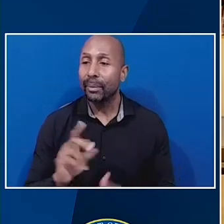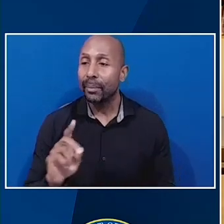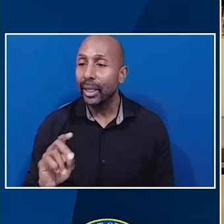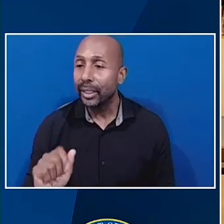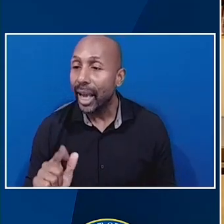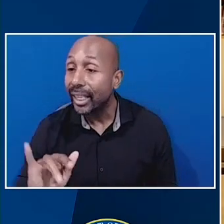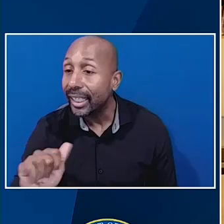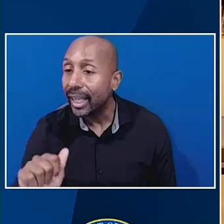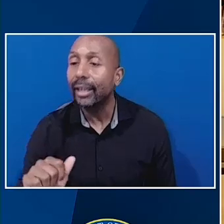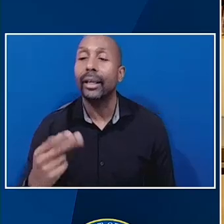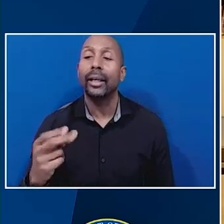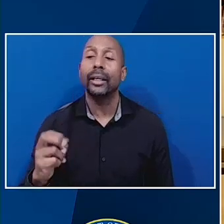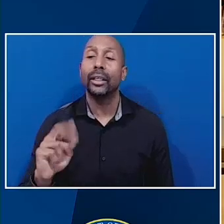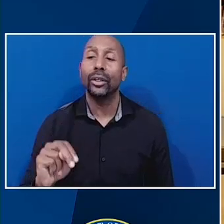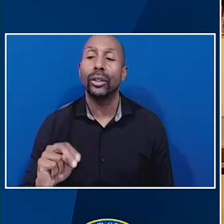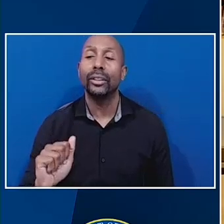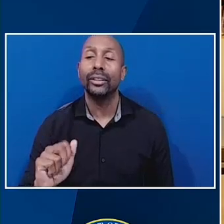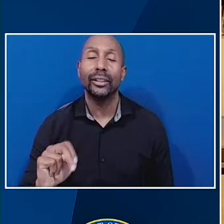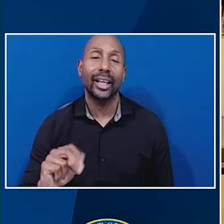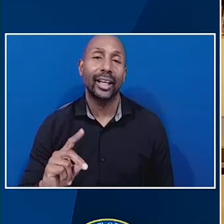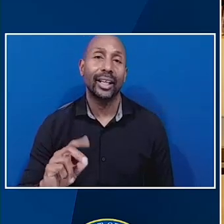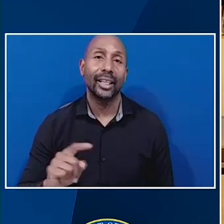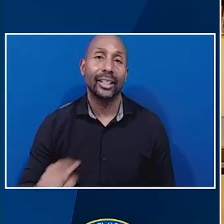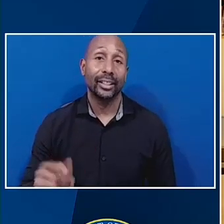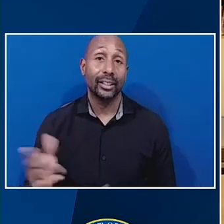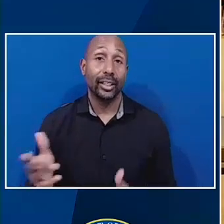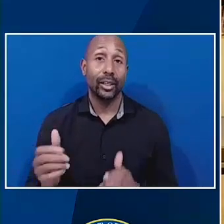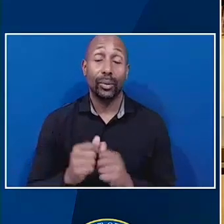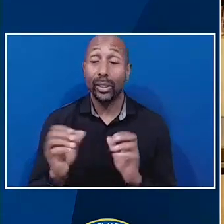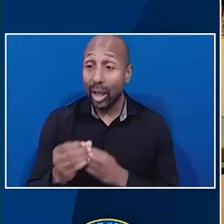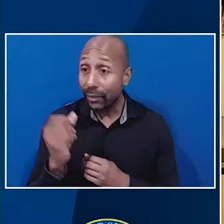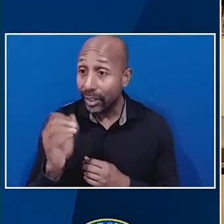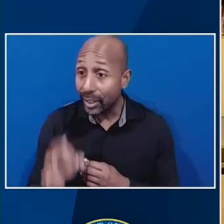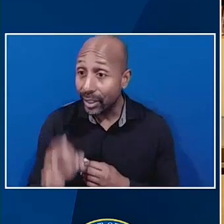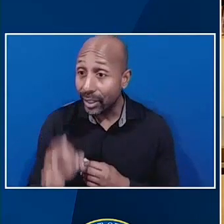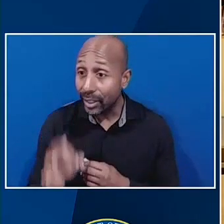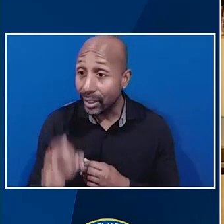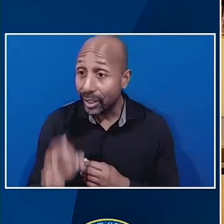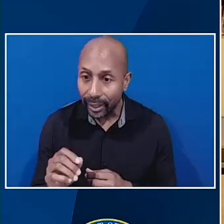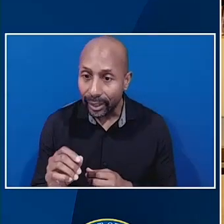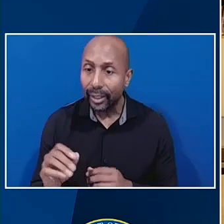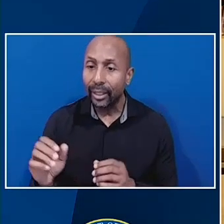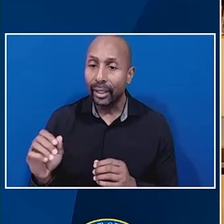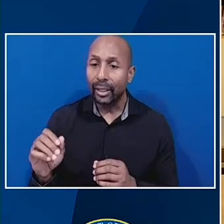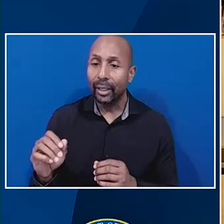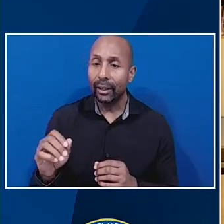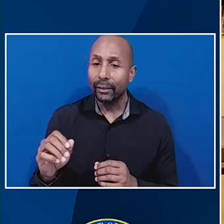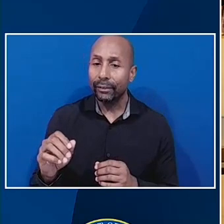I'm here with the Office of Pre-College Programs at California State University, San Bernardino, where I serve as the